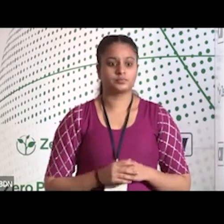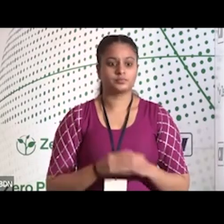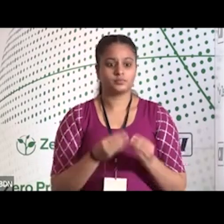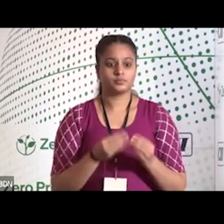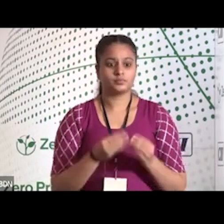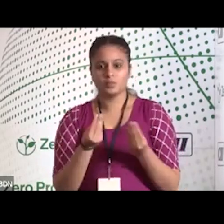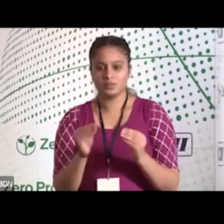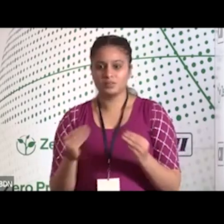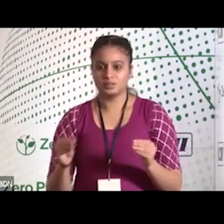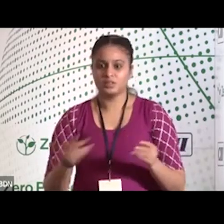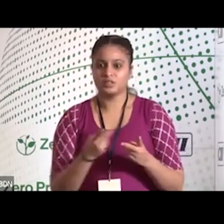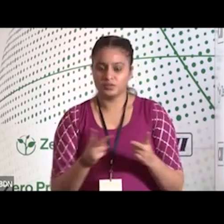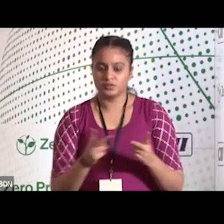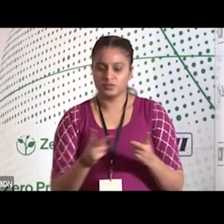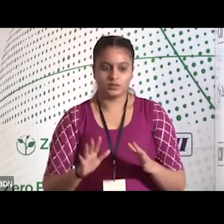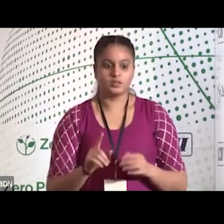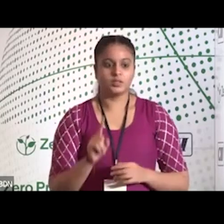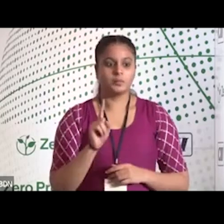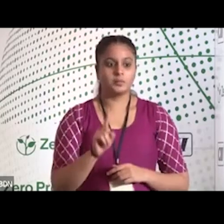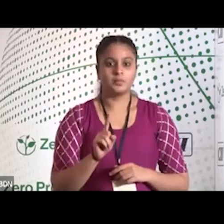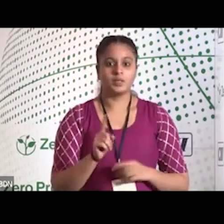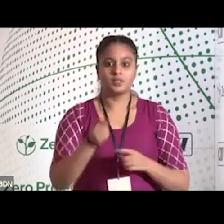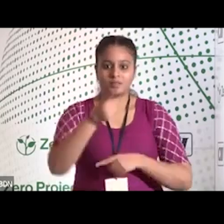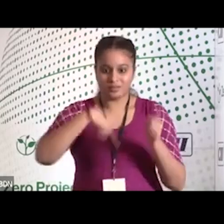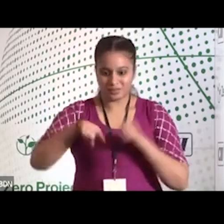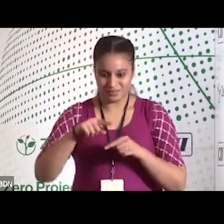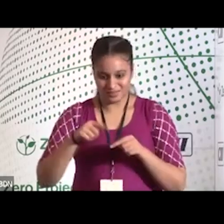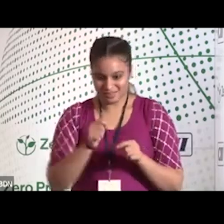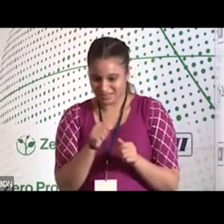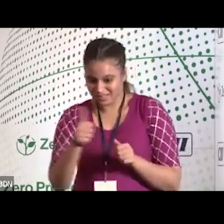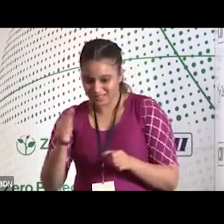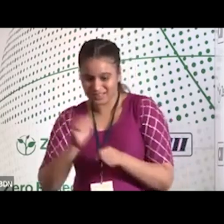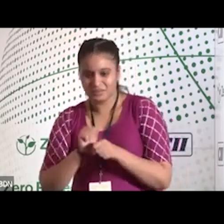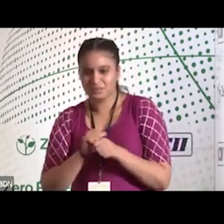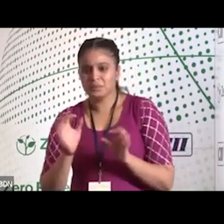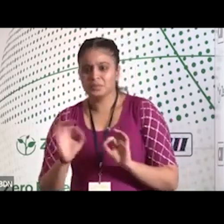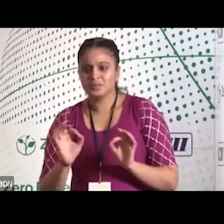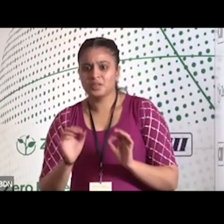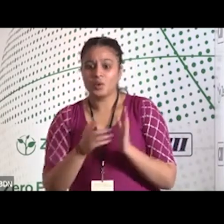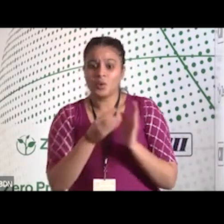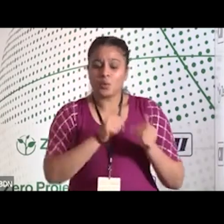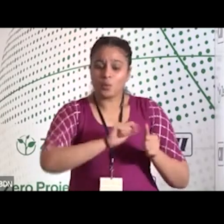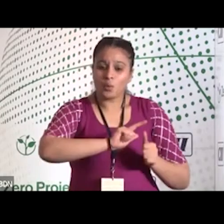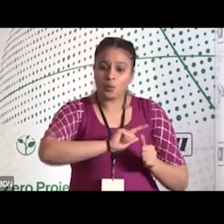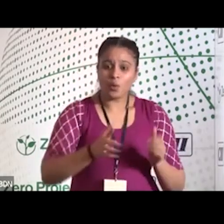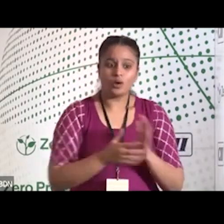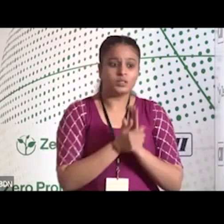But the truth is that very often do not have the service or the skill set required to provide